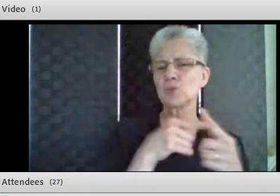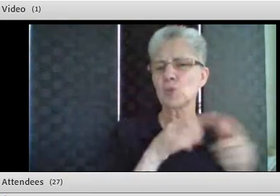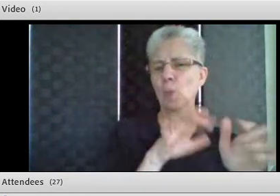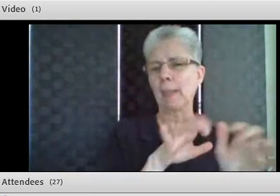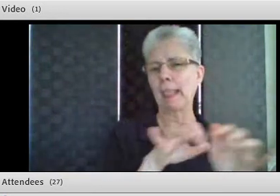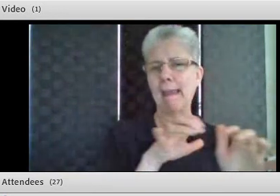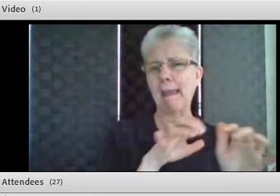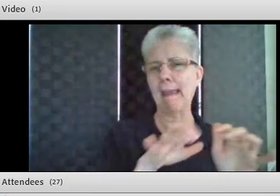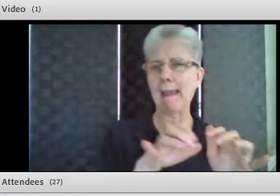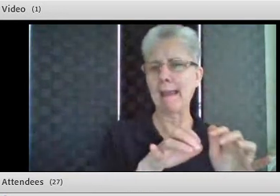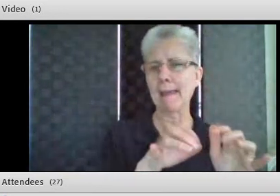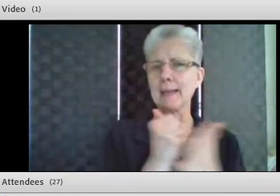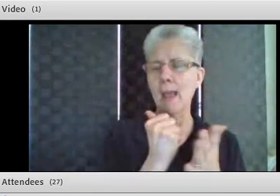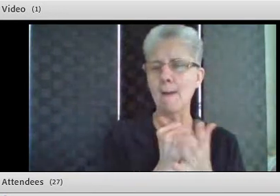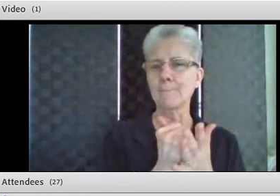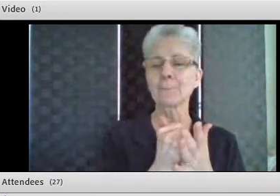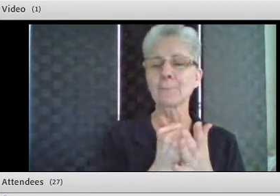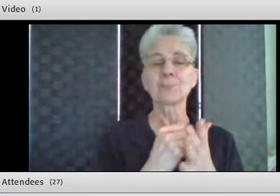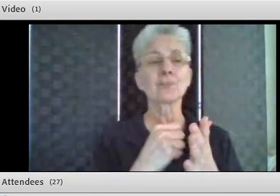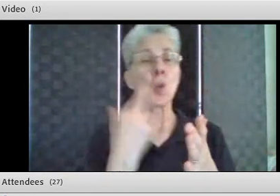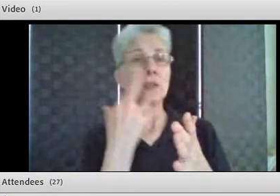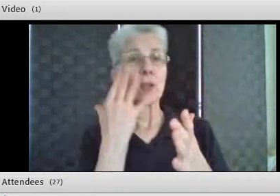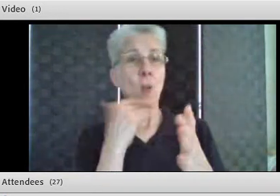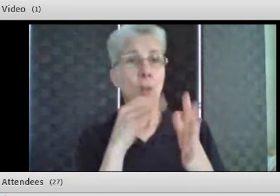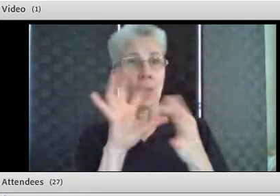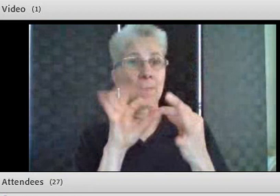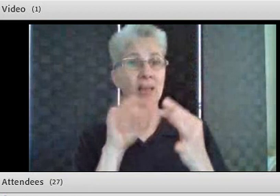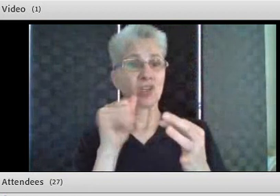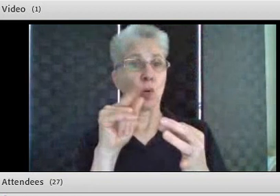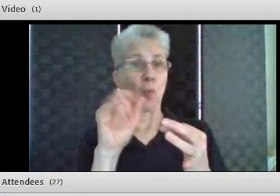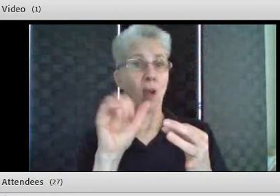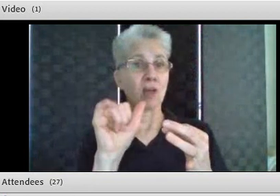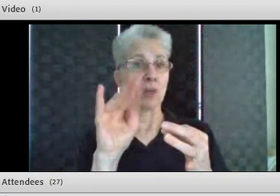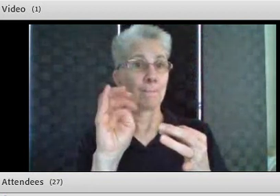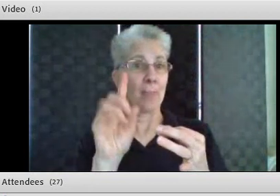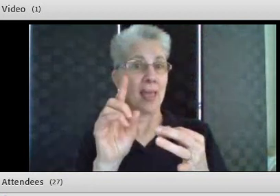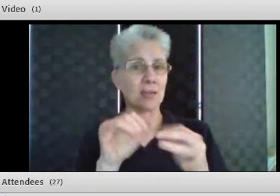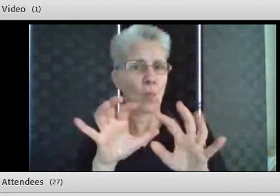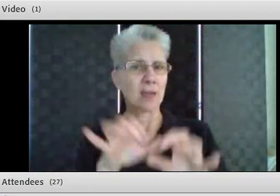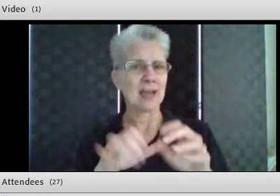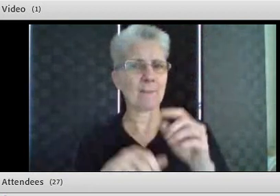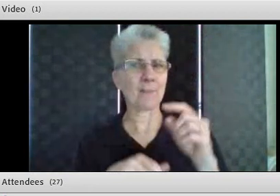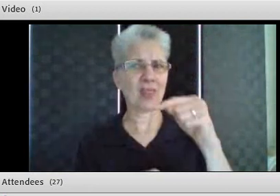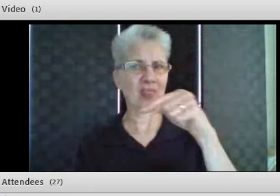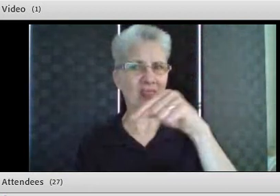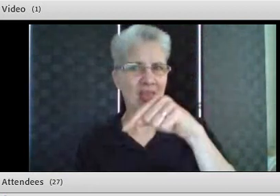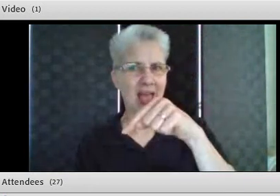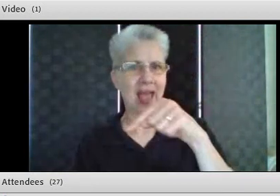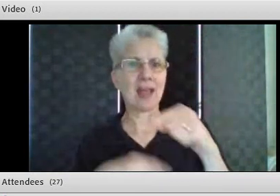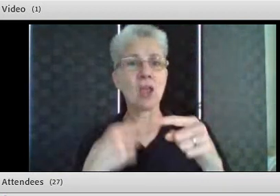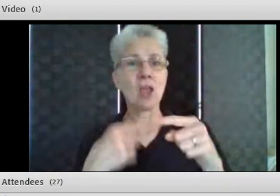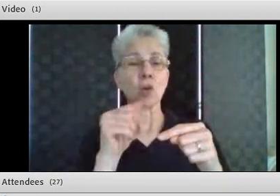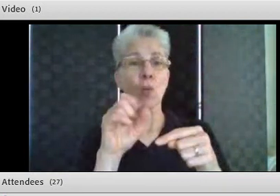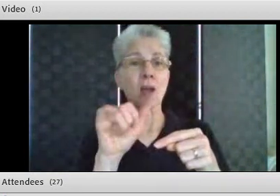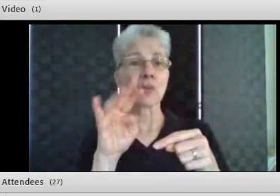and a minor chord sounds sad -- Did I say that right? Hilary: Mm-hmm. Ryan: Once you know that, it's surprisingly easy to play something in Garage Band that sounds happy or sad.